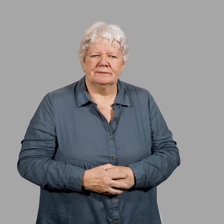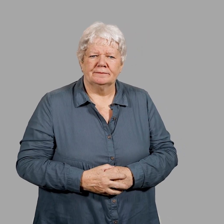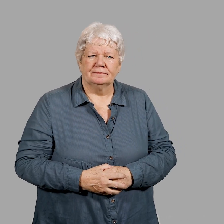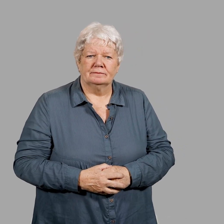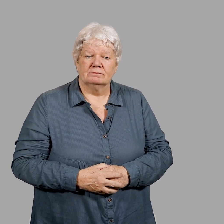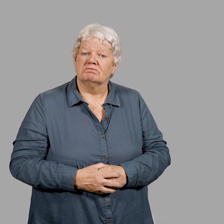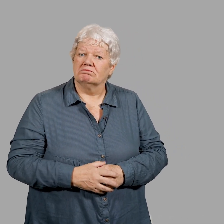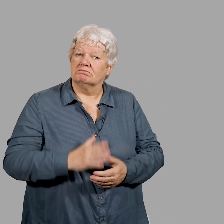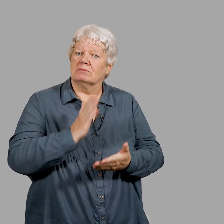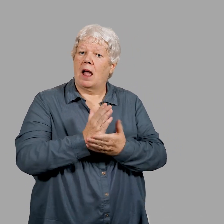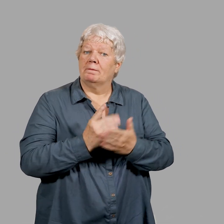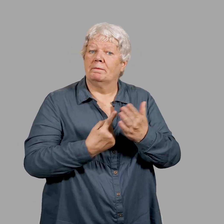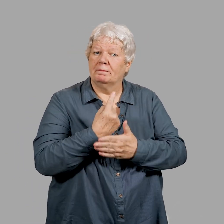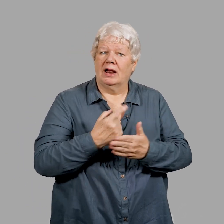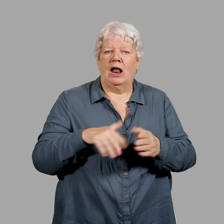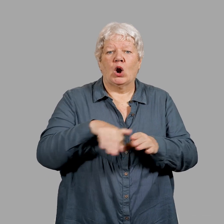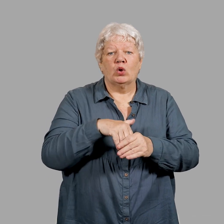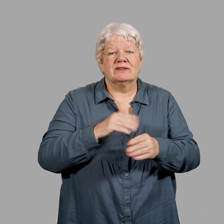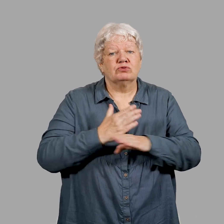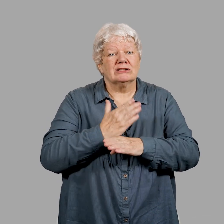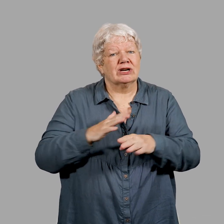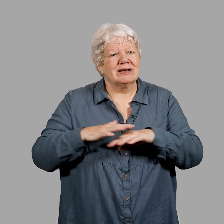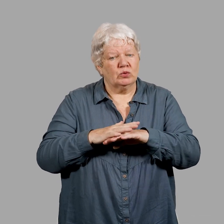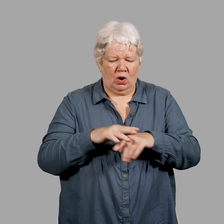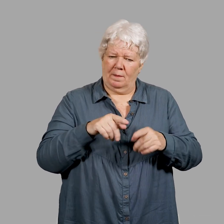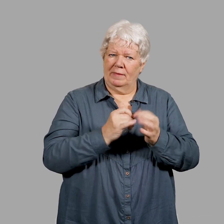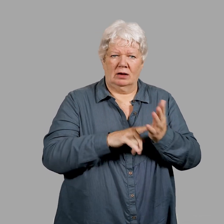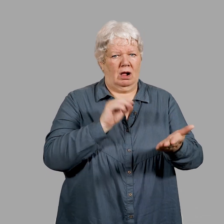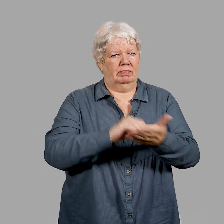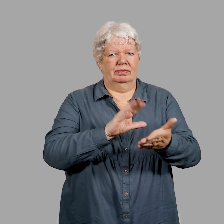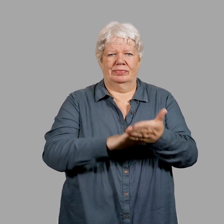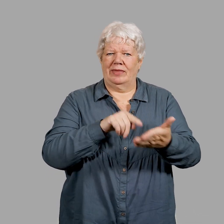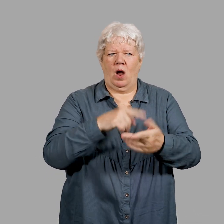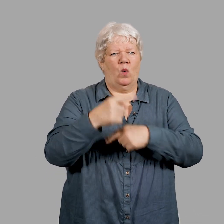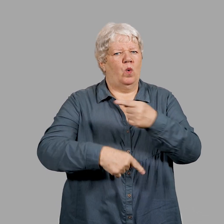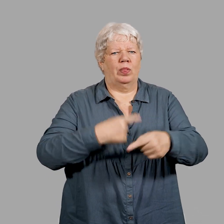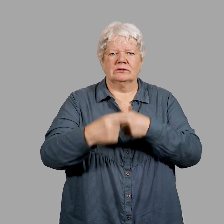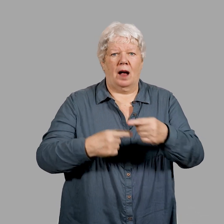Status: BSL was a standing item at inclusive practitioners’ network